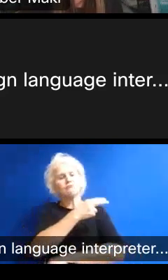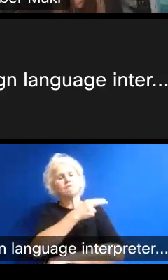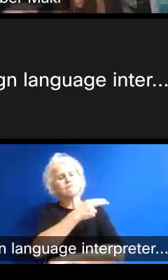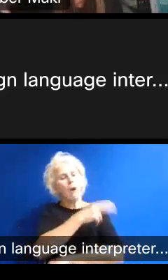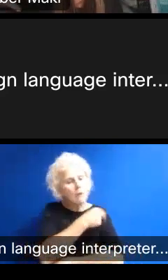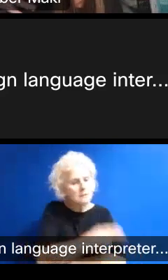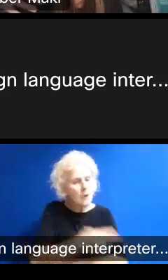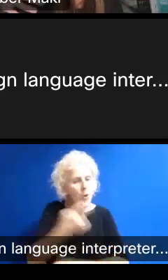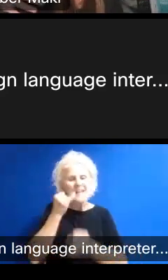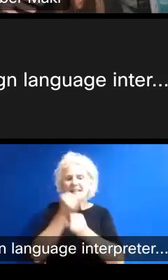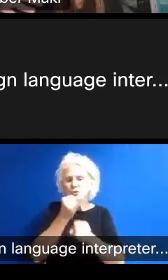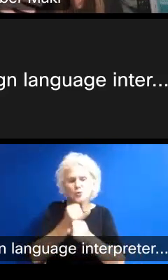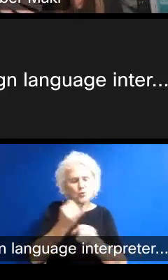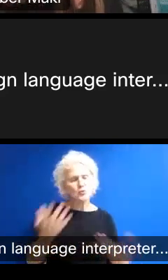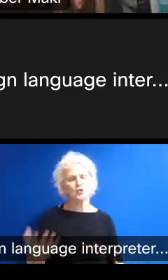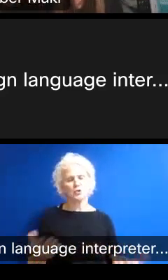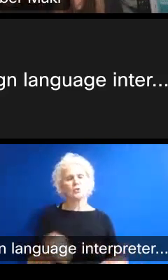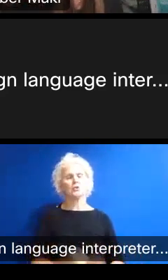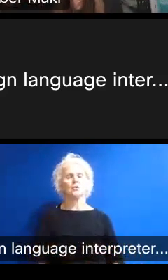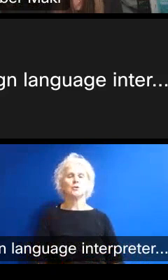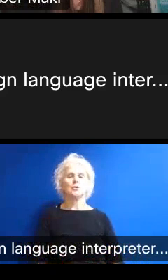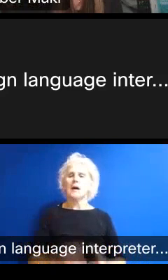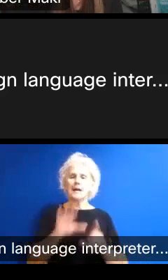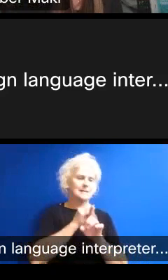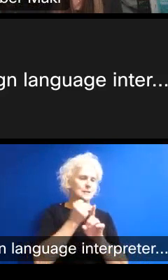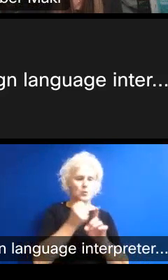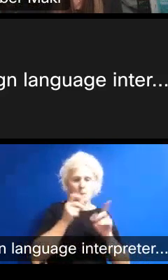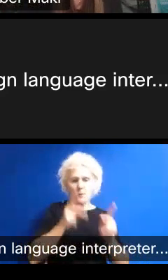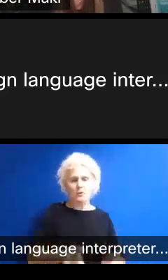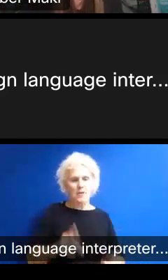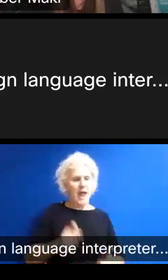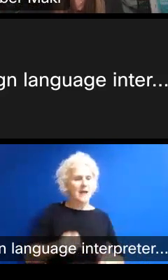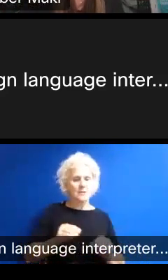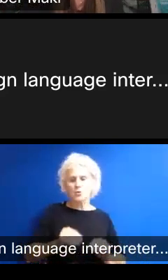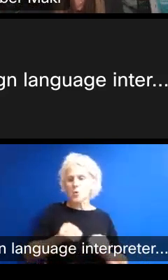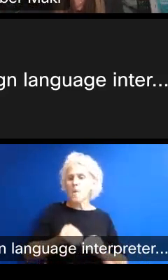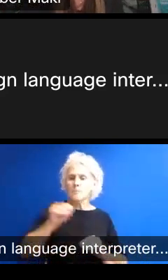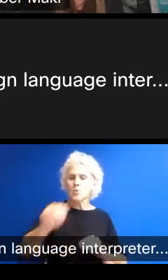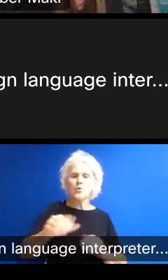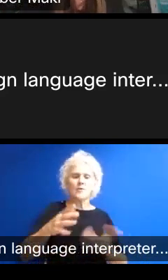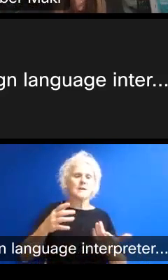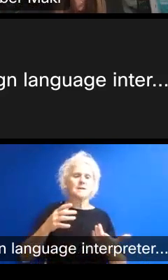sort of situation where the person has to move to a non community-based setting.